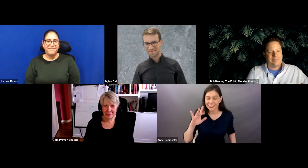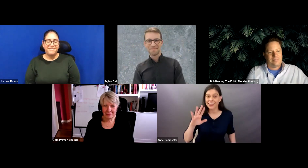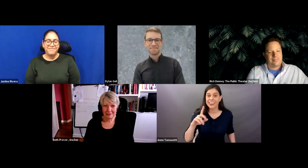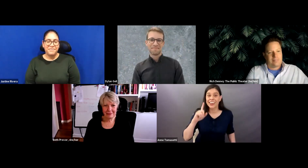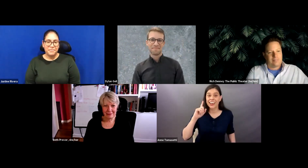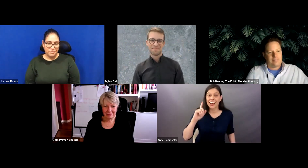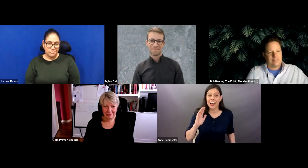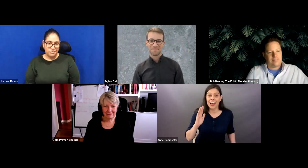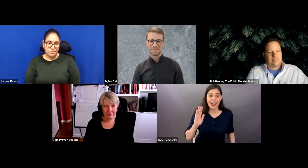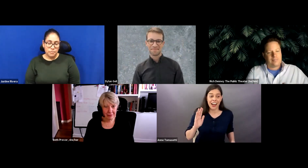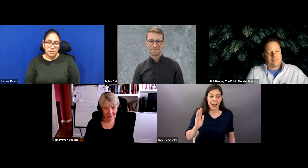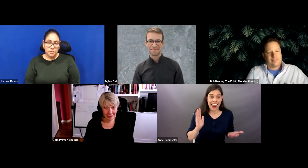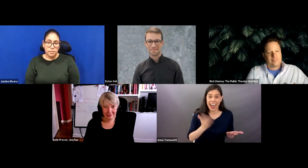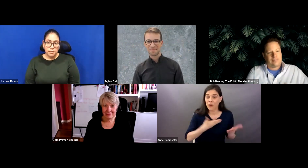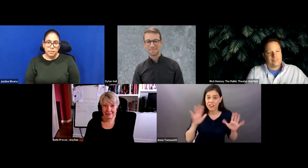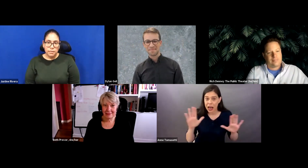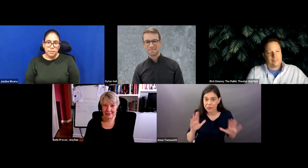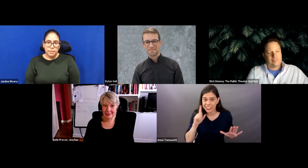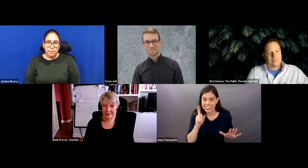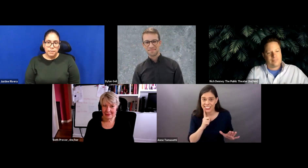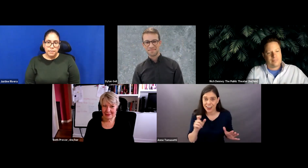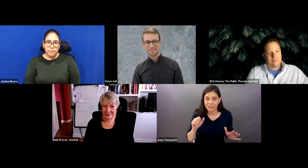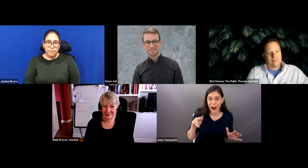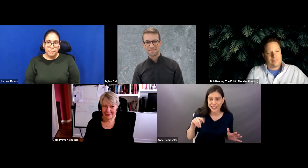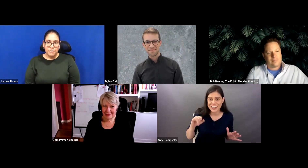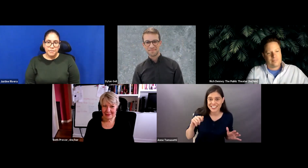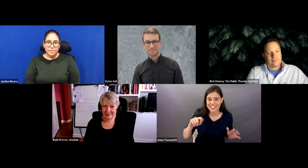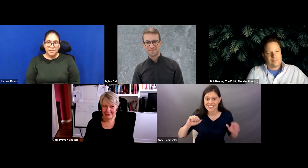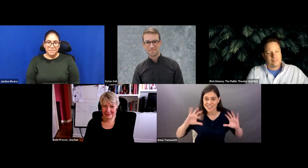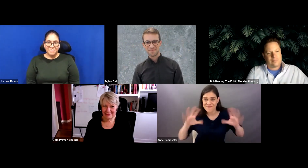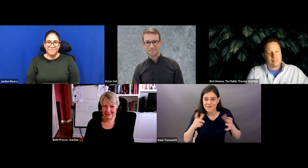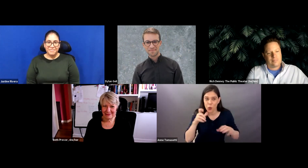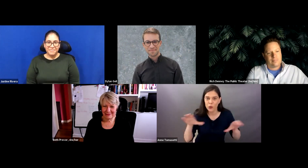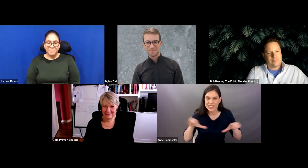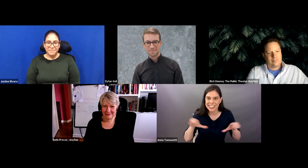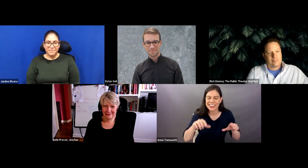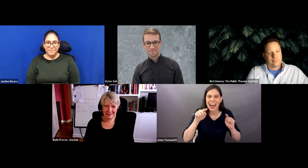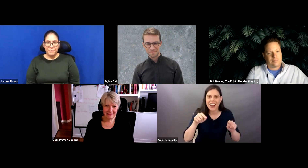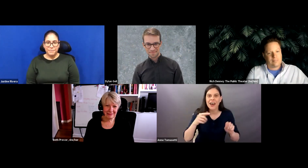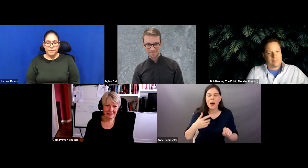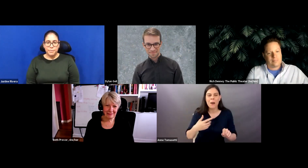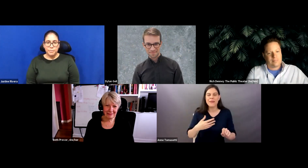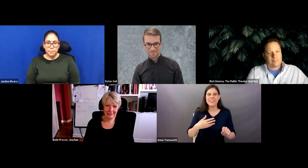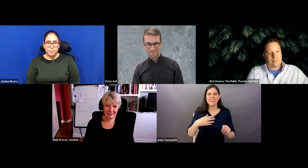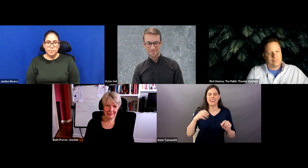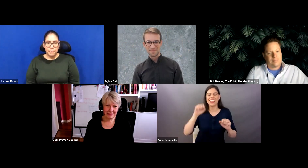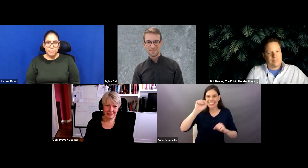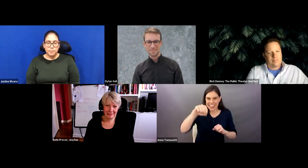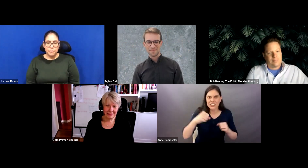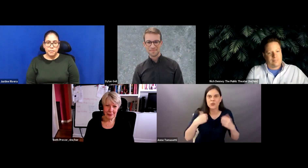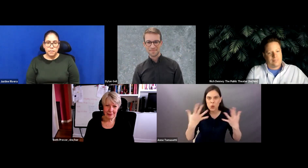Sure, so our fabulous Deaf artists who we were able to